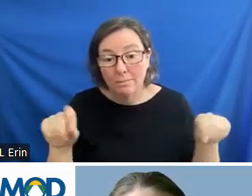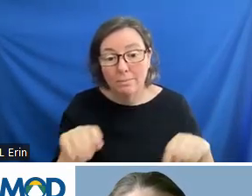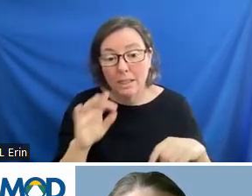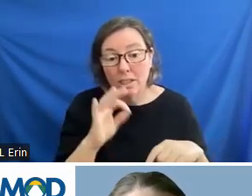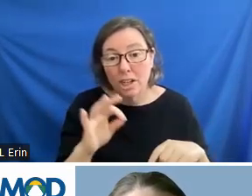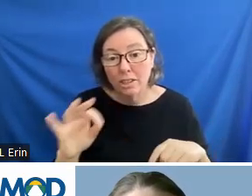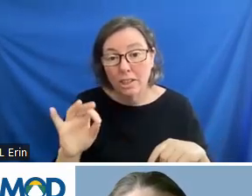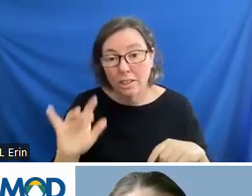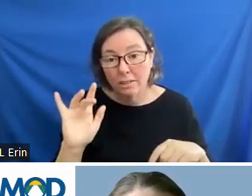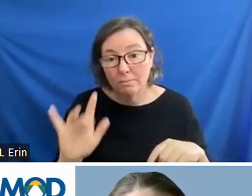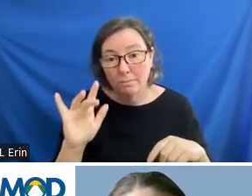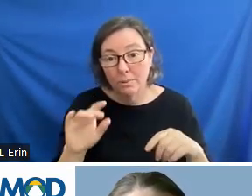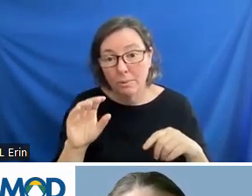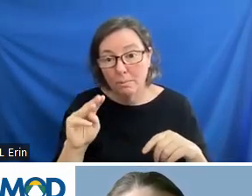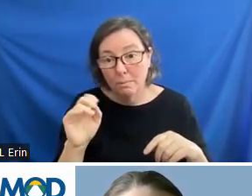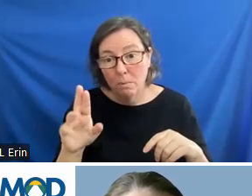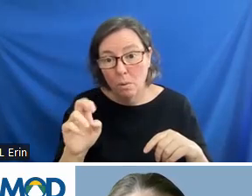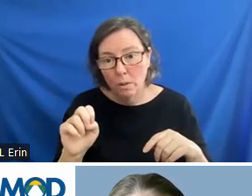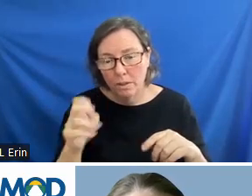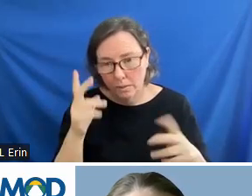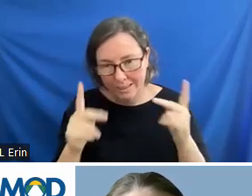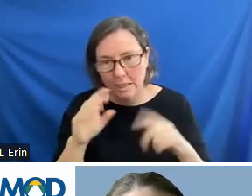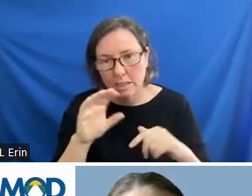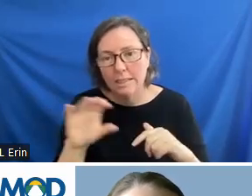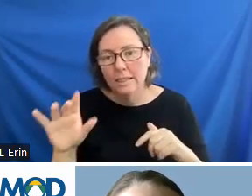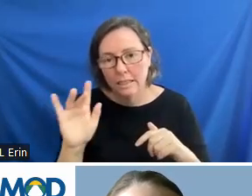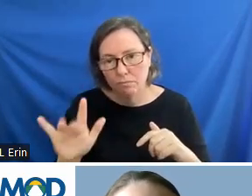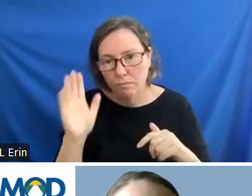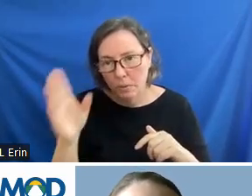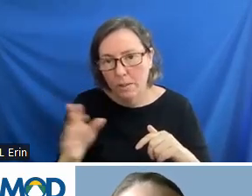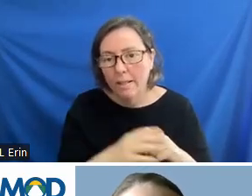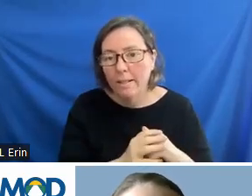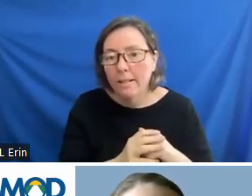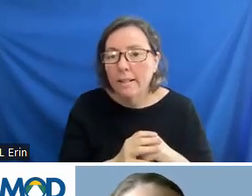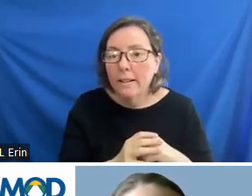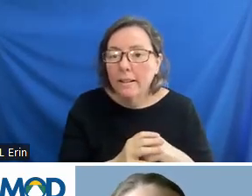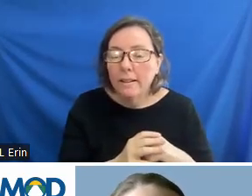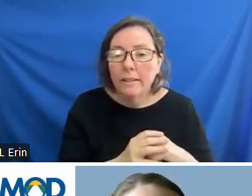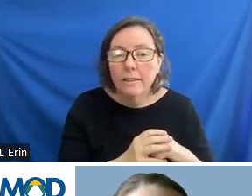dot, dot more button on the zoom.